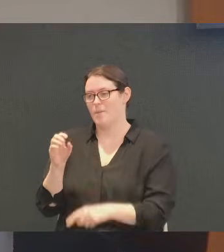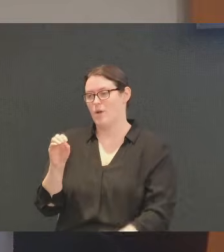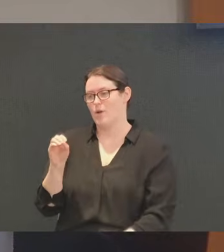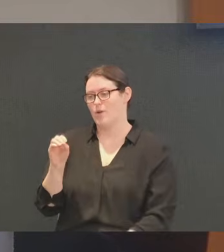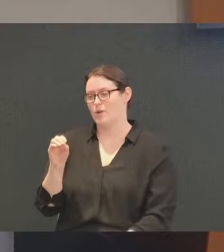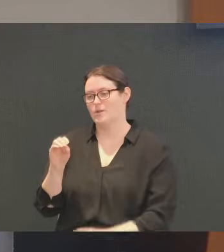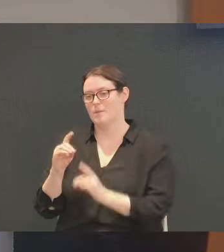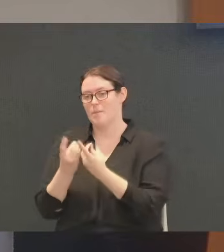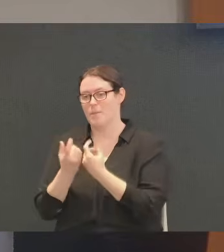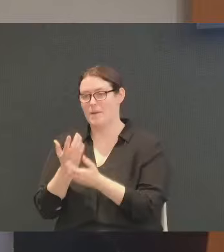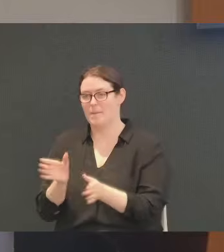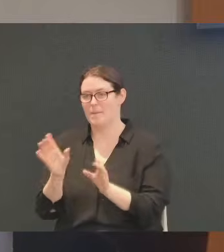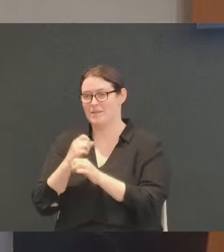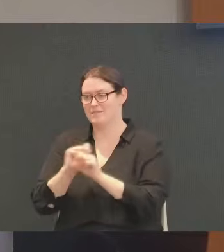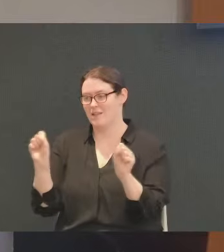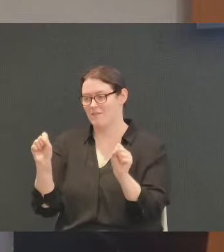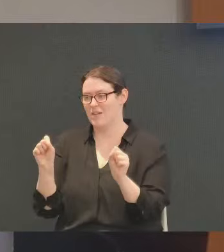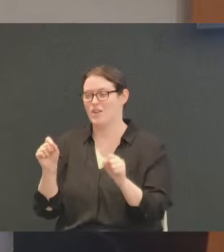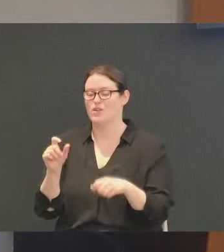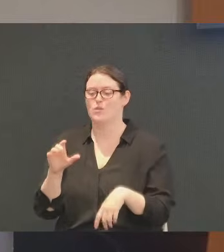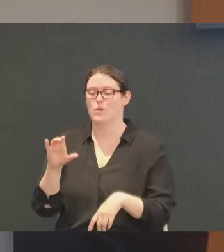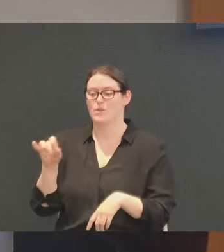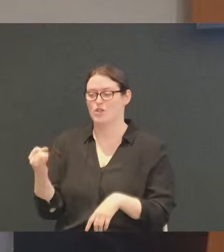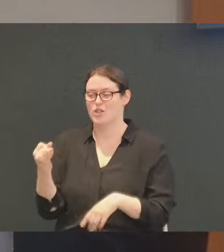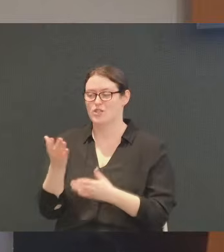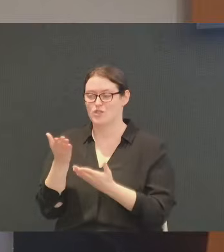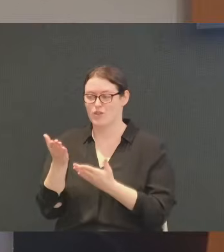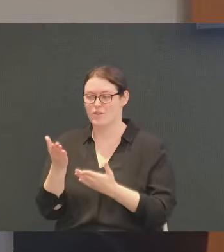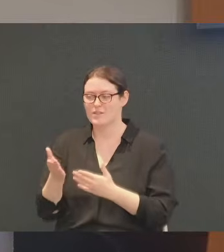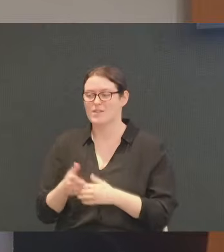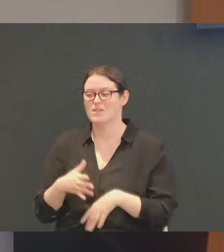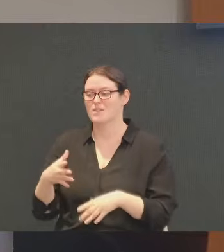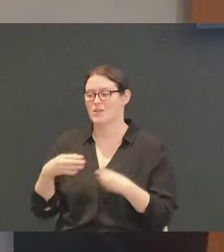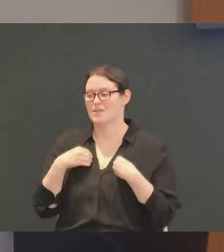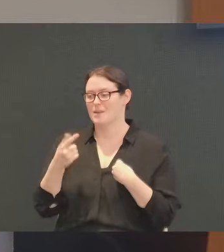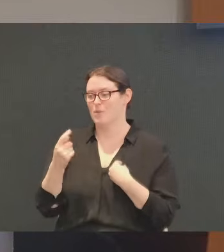Safety Office of Criminal Justice Services. This is the acceptance of a grant in the Prosecutor's